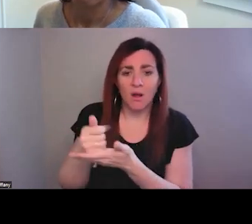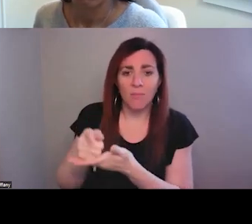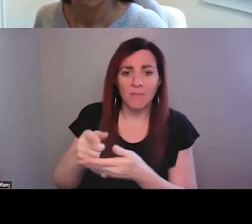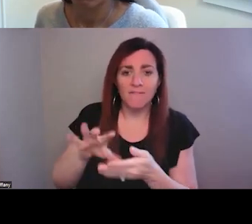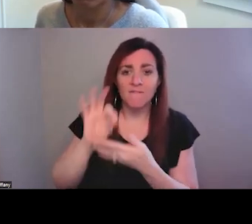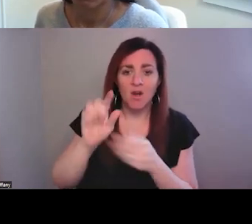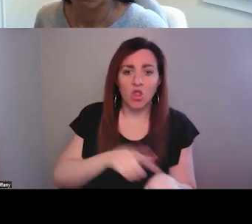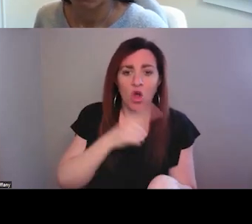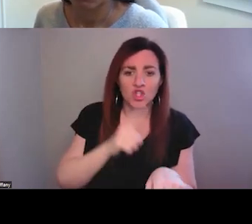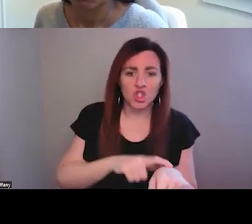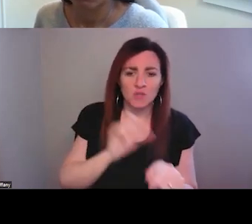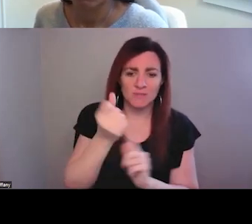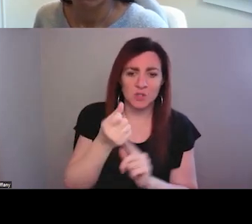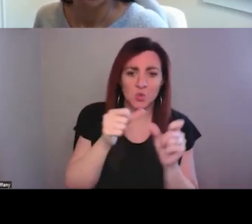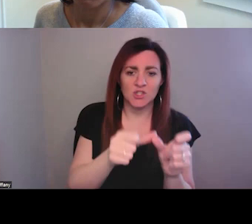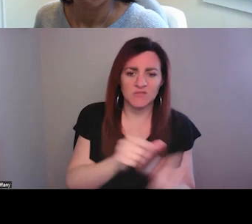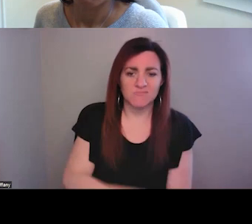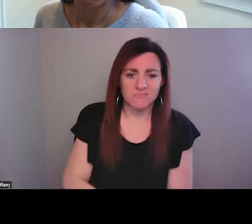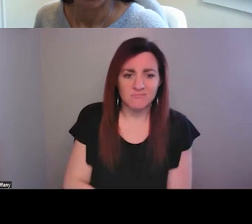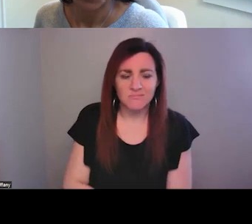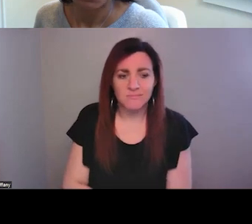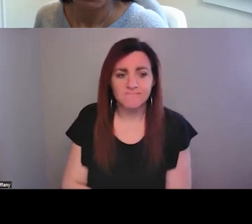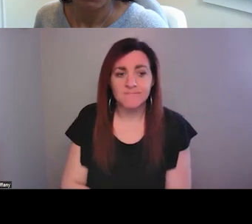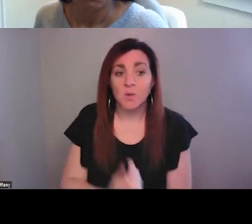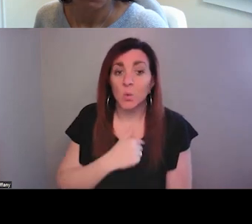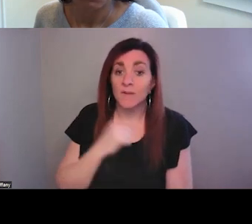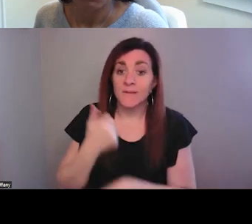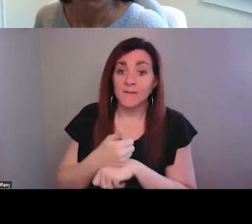TERM SITUATION. WE HAVE CREATED OTHER